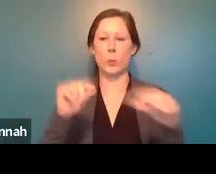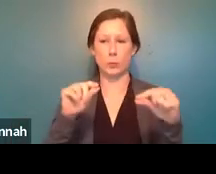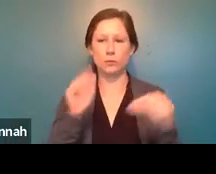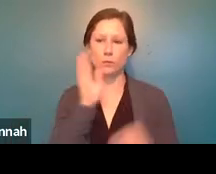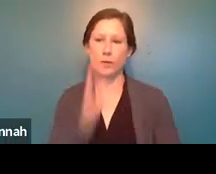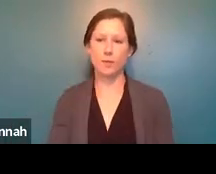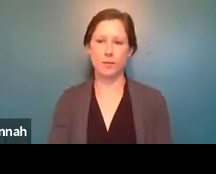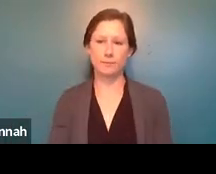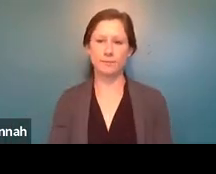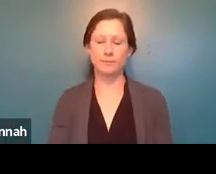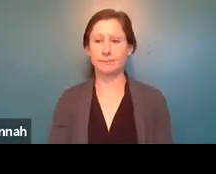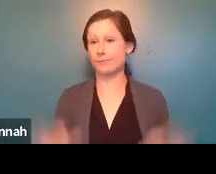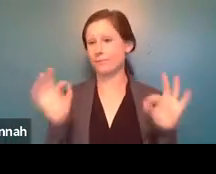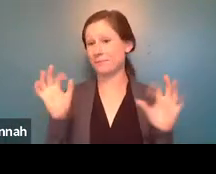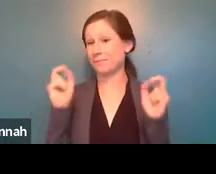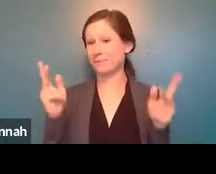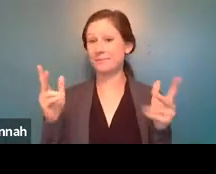Okay. Now we're going to move onto our presentations.